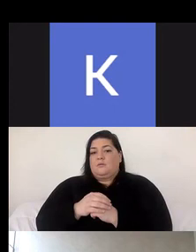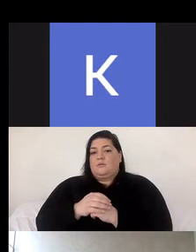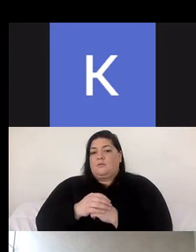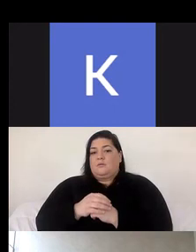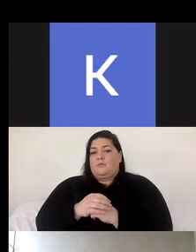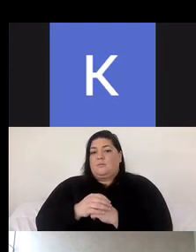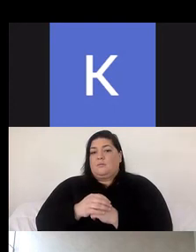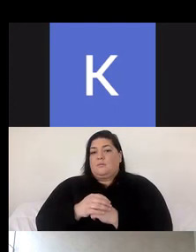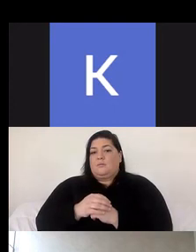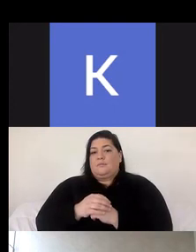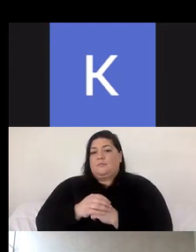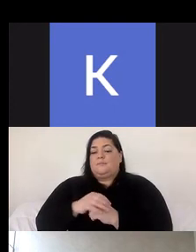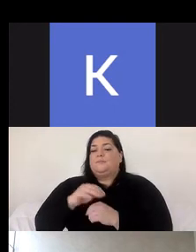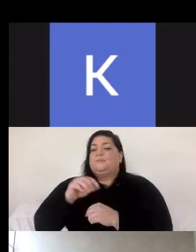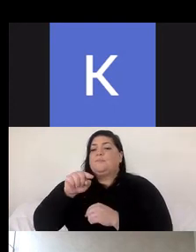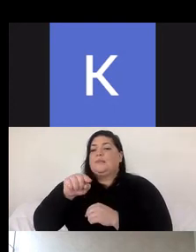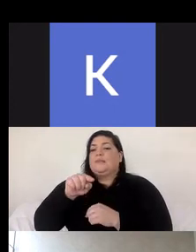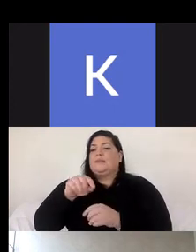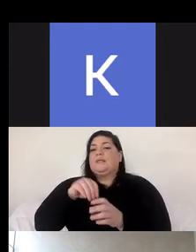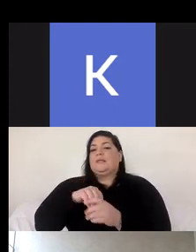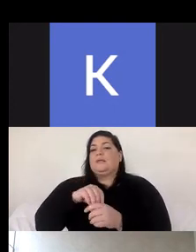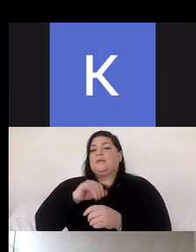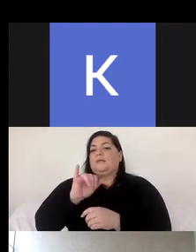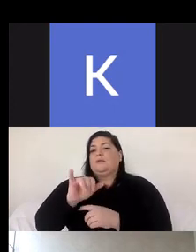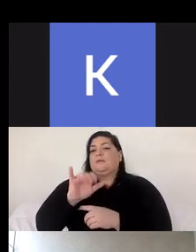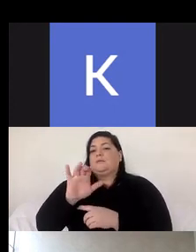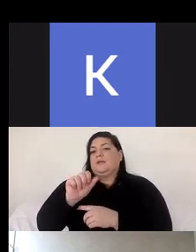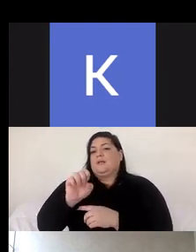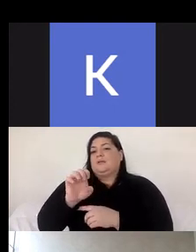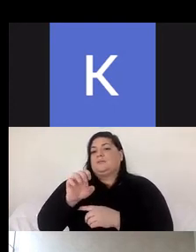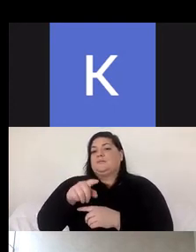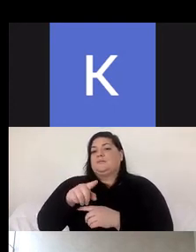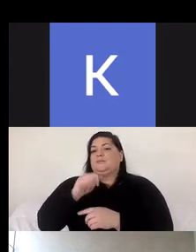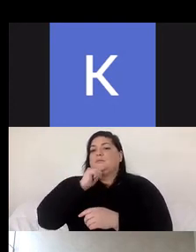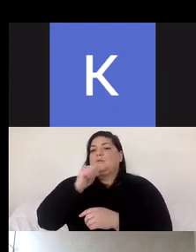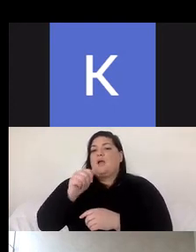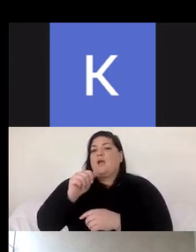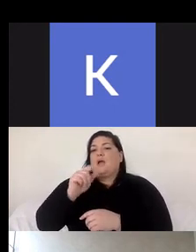And in this case, they were, it wasn't necessarily helpful